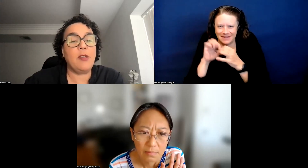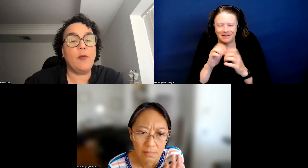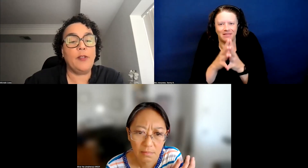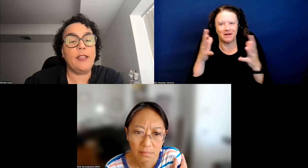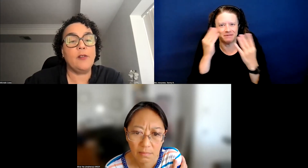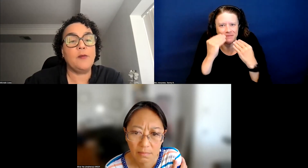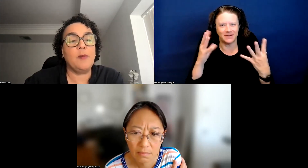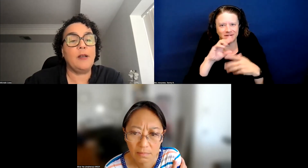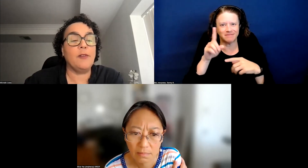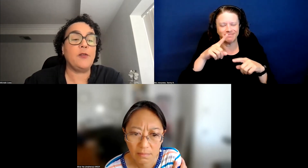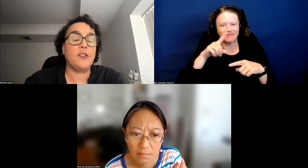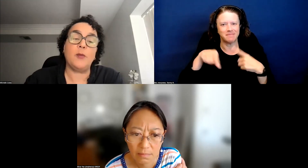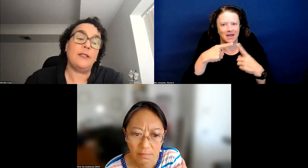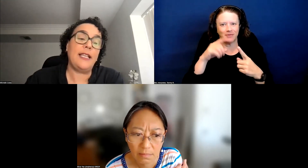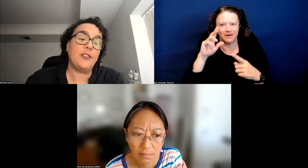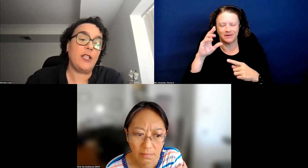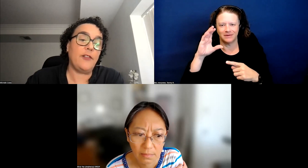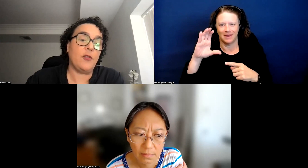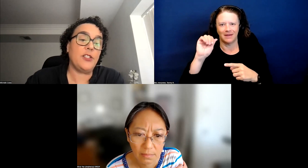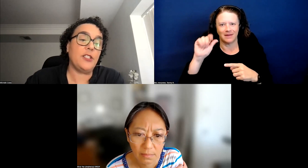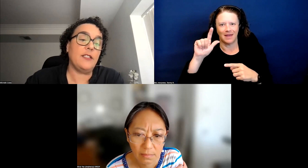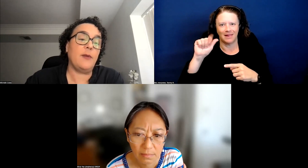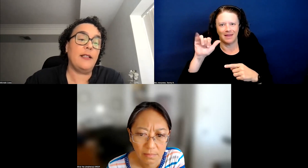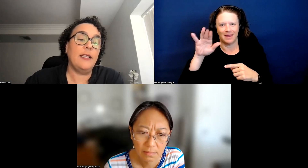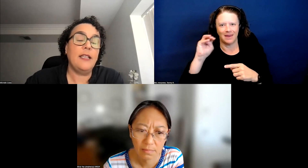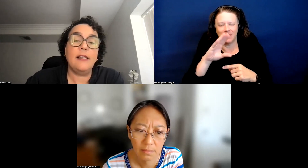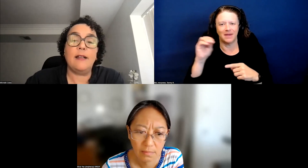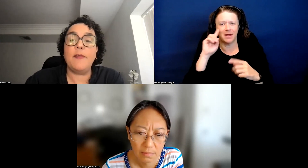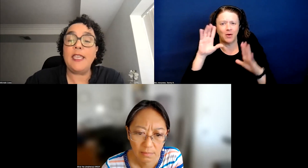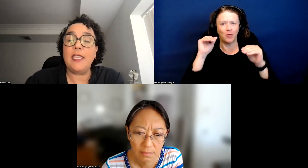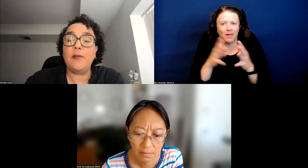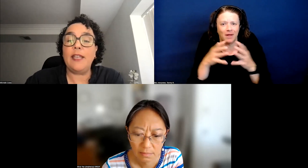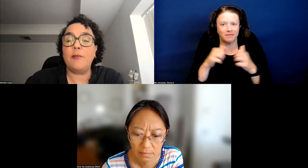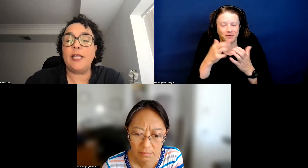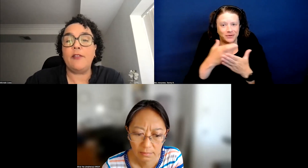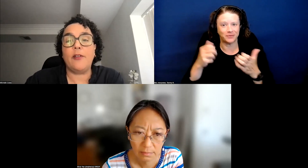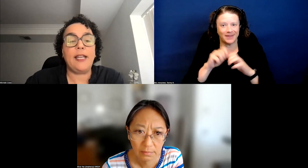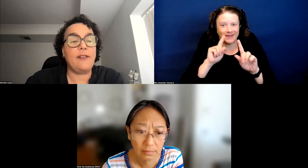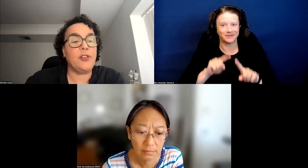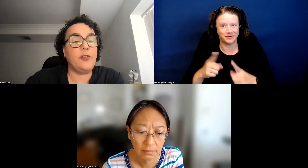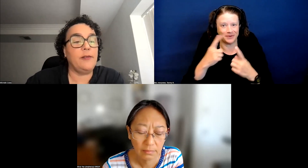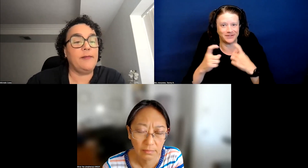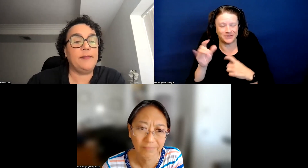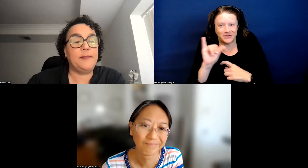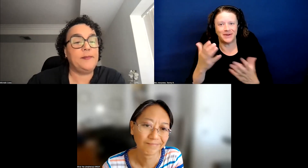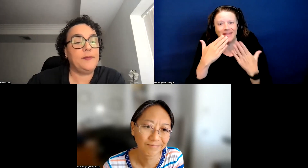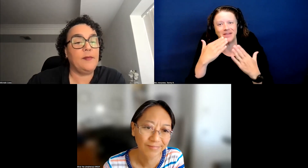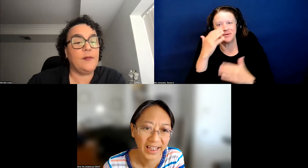and hopefully those resources will answer a lot of your questions as well. Thank you, and everybody have a great afternoon.